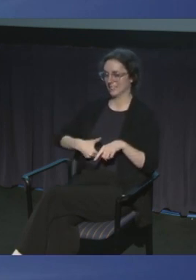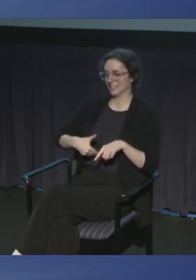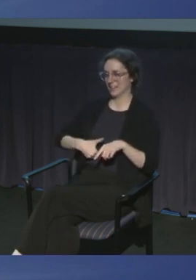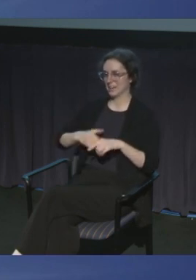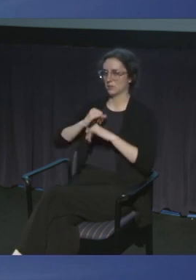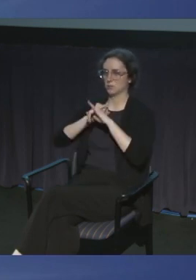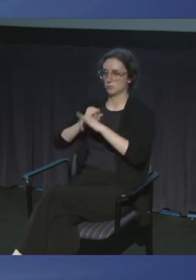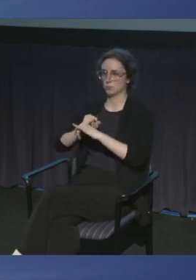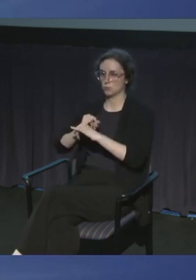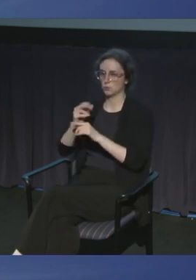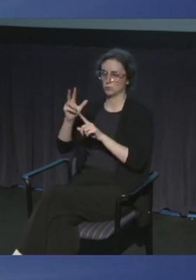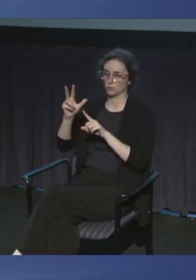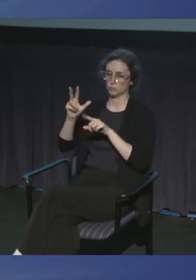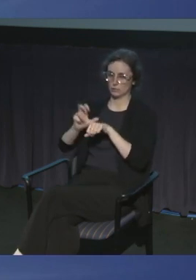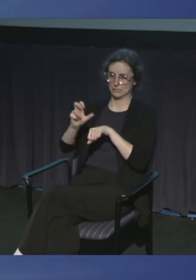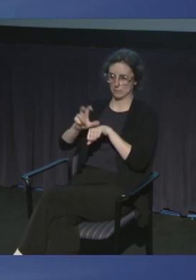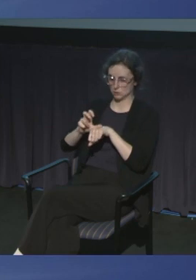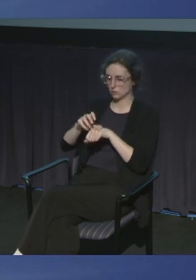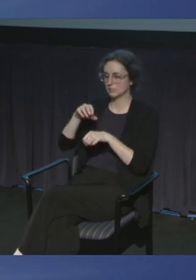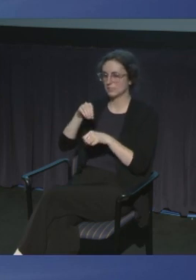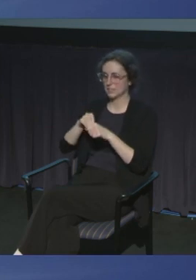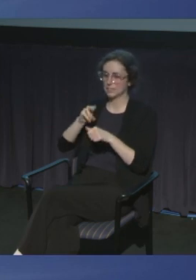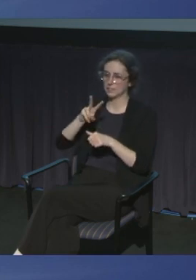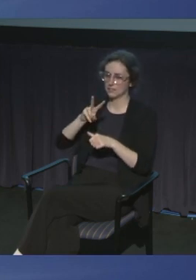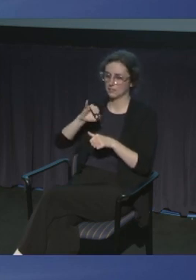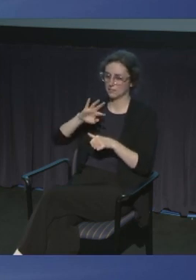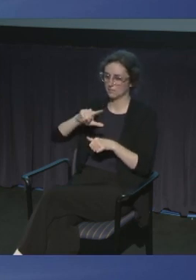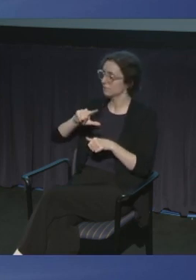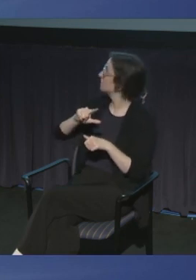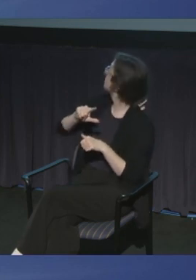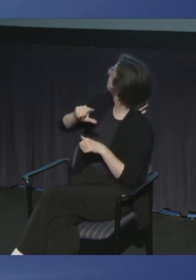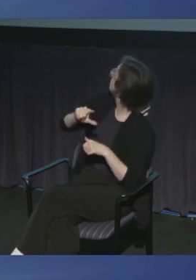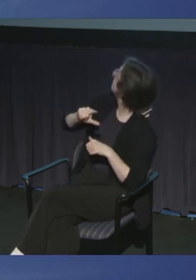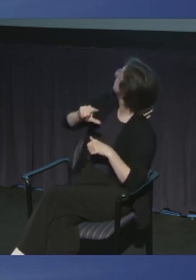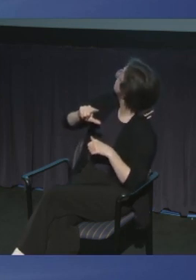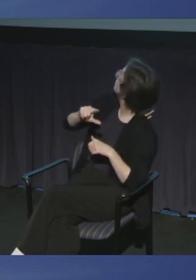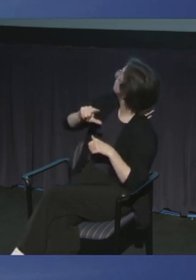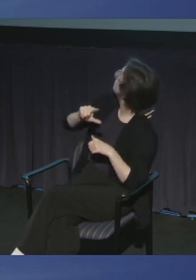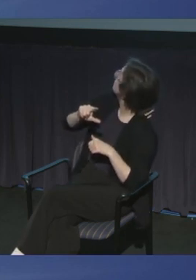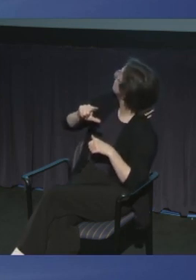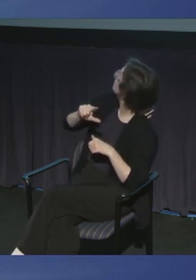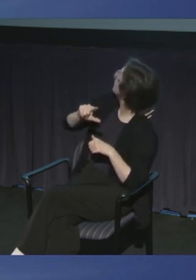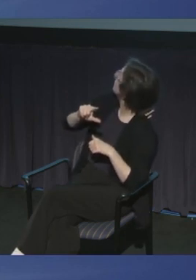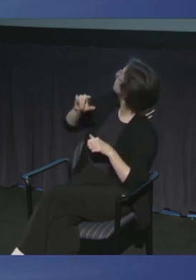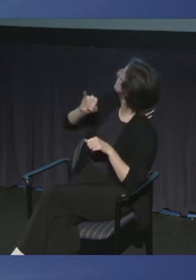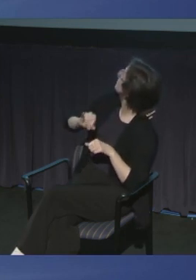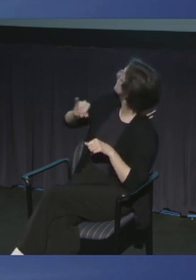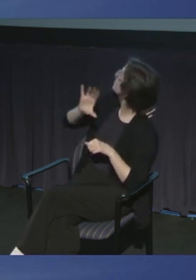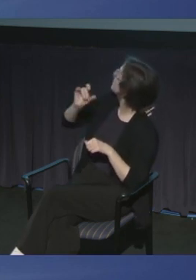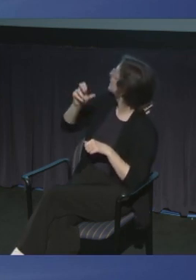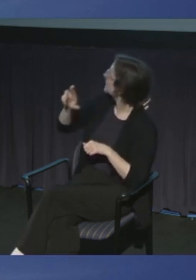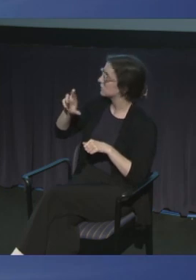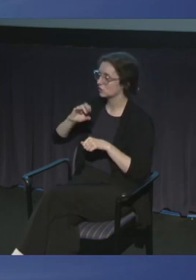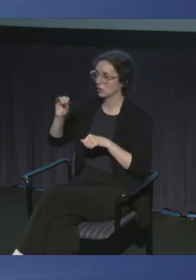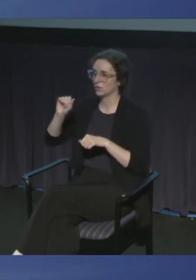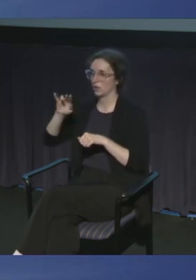AUTOIMMUNITY. LET'S GIVE A BIG NIH WELCOME TO